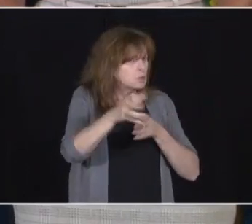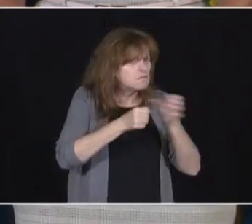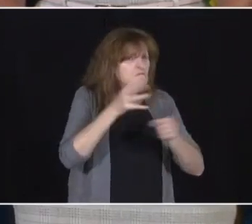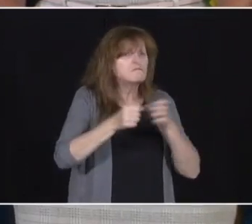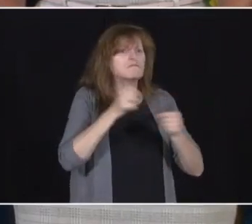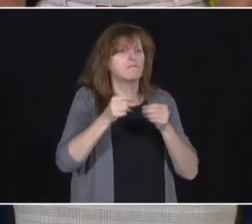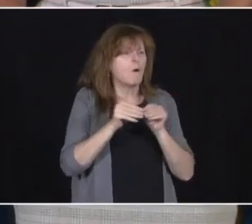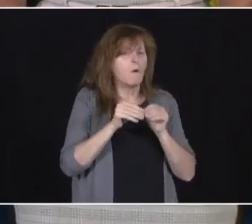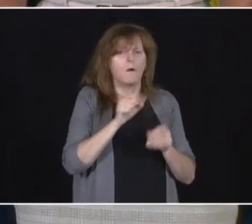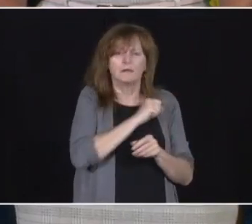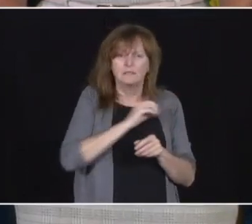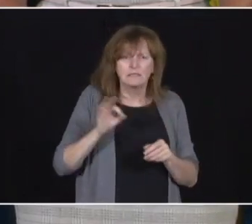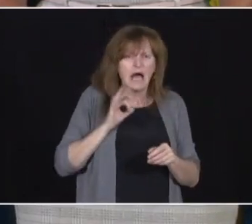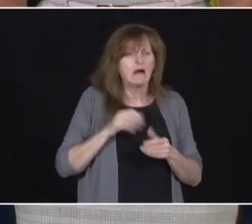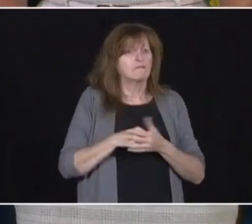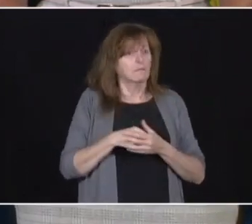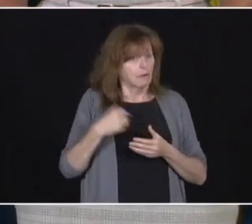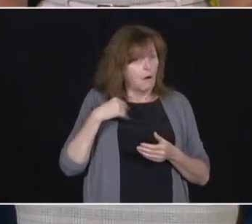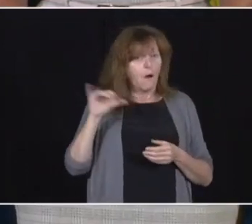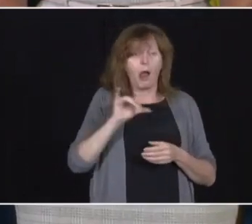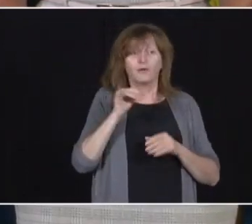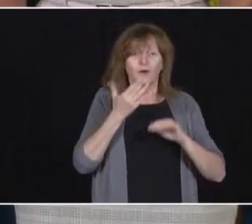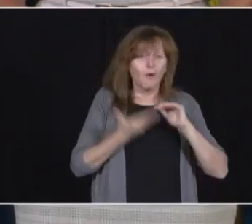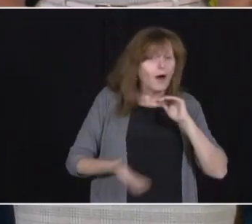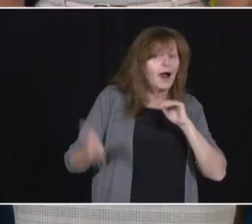capacity in homes. We also increase the level of care funding by